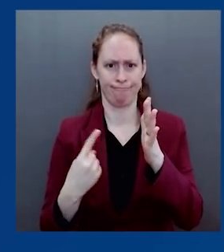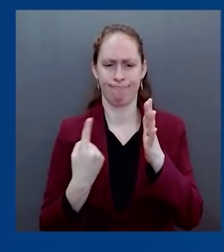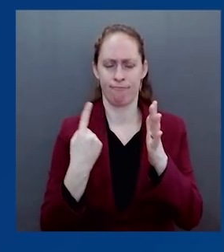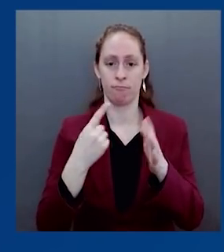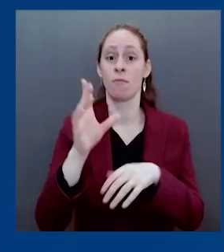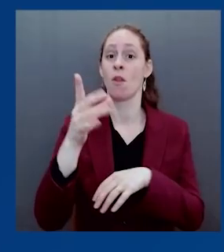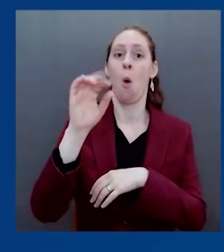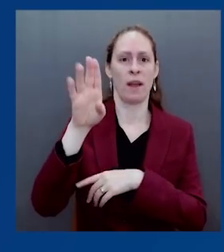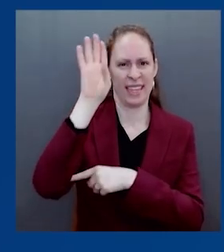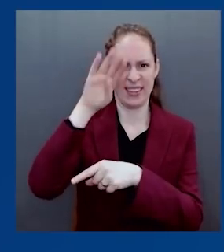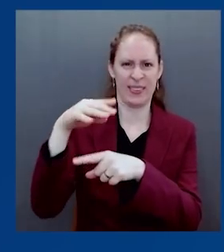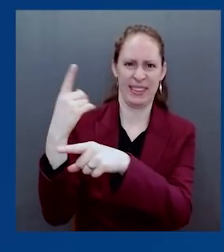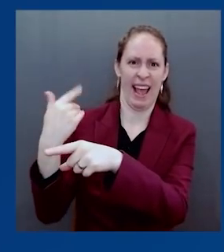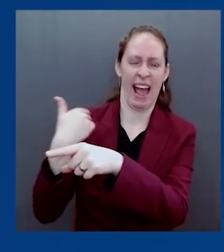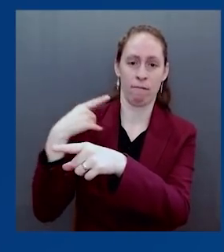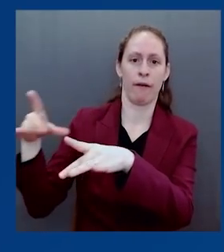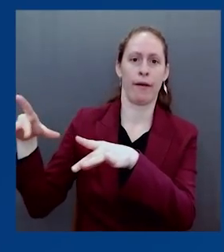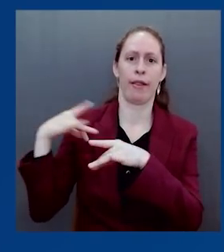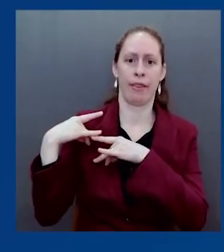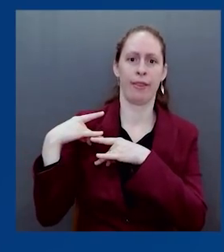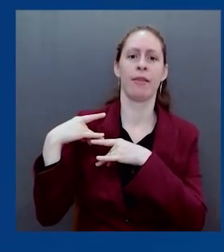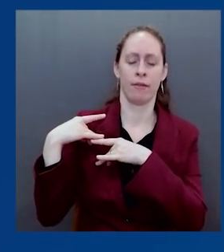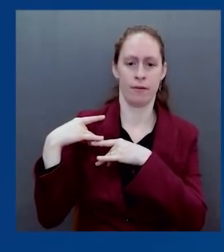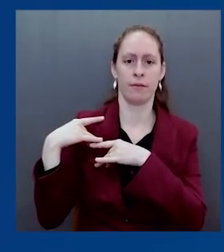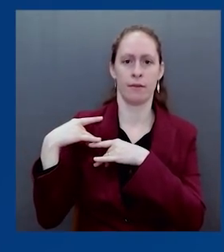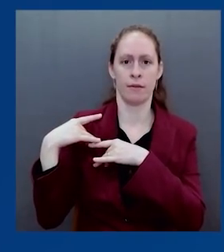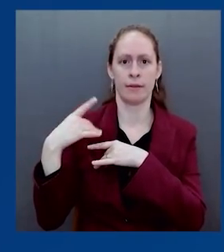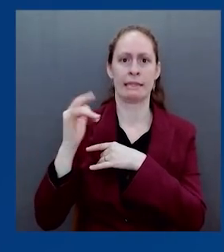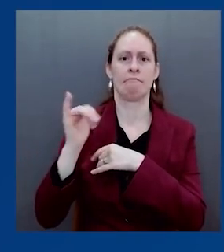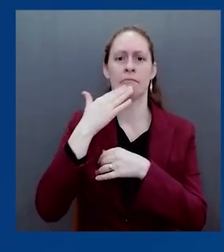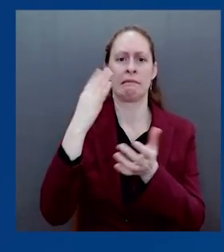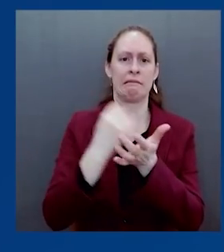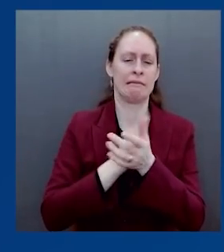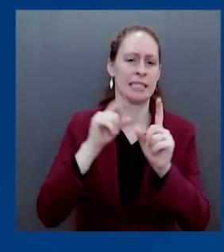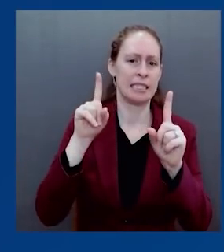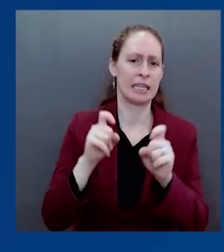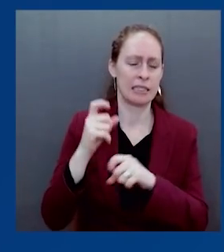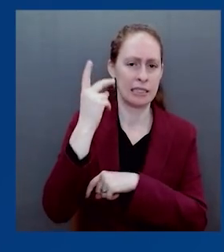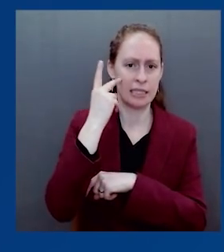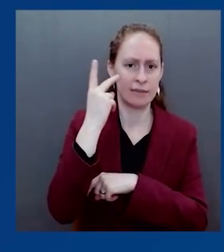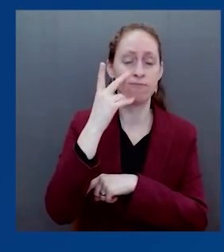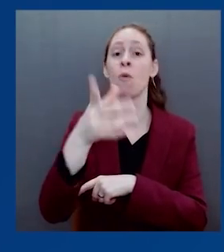and, certainly, if you're going to gather with family, if you're going to a gathering where